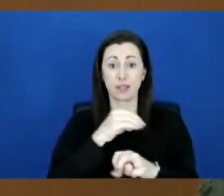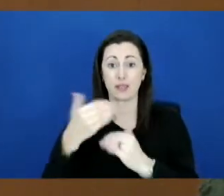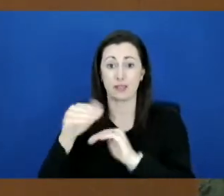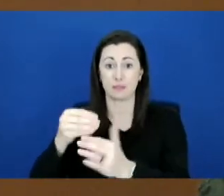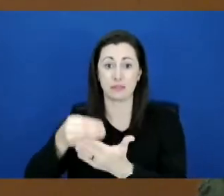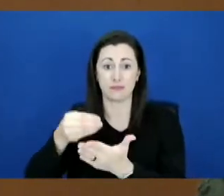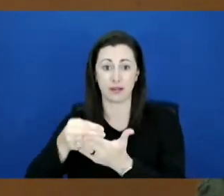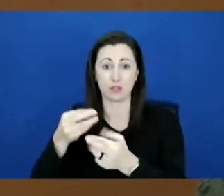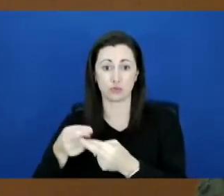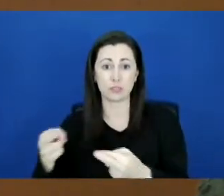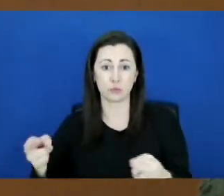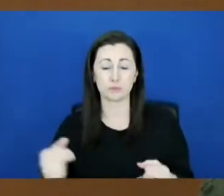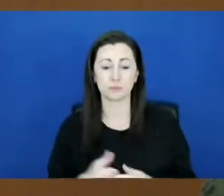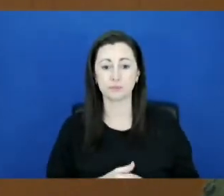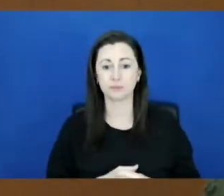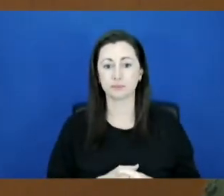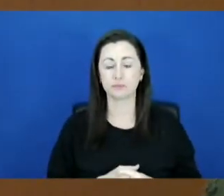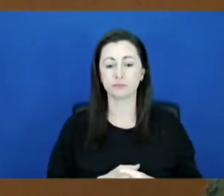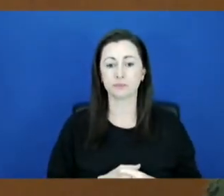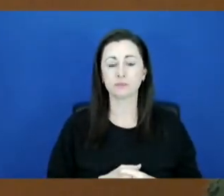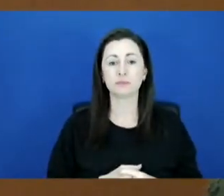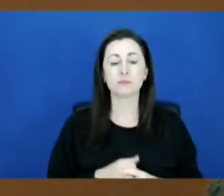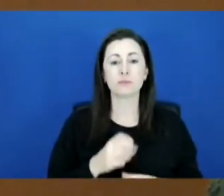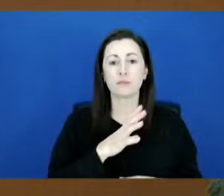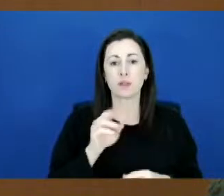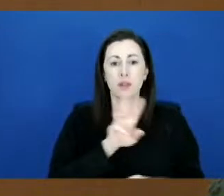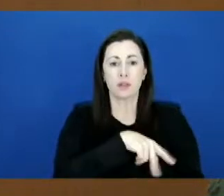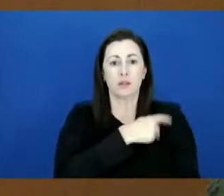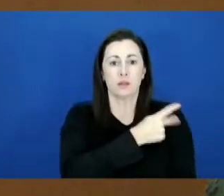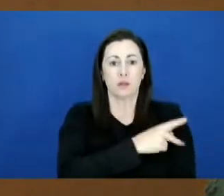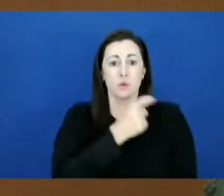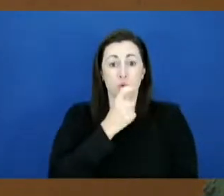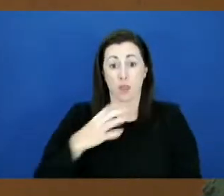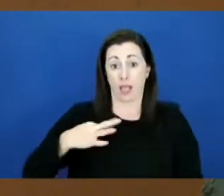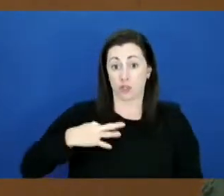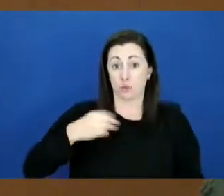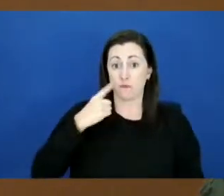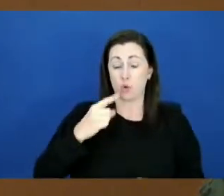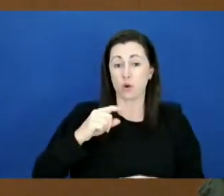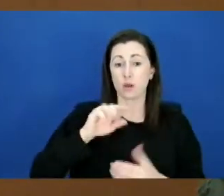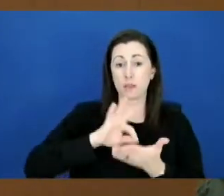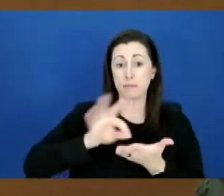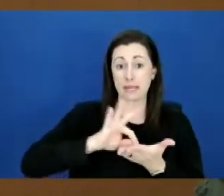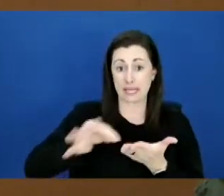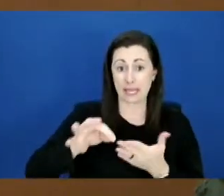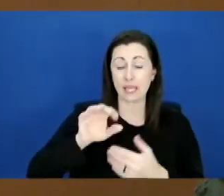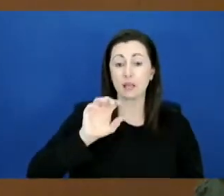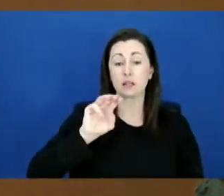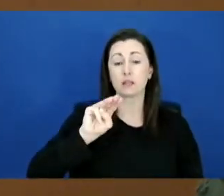TRANSPORTATION, AND LIMITED